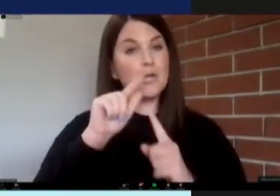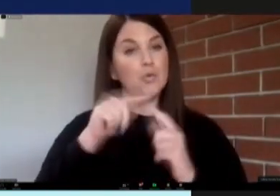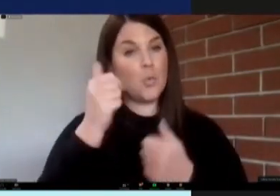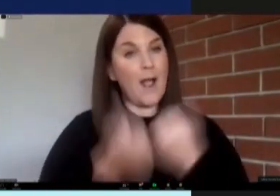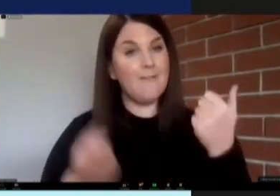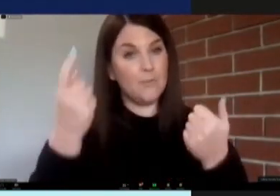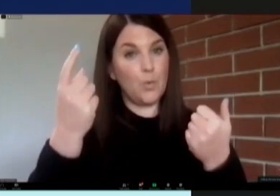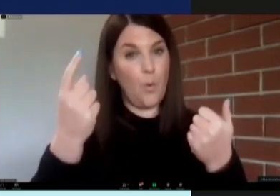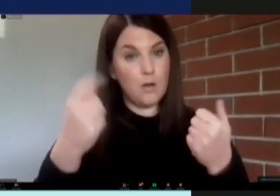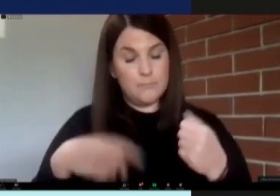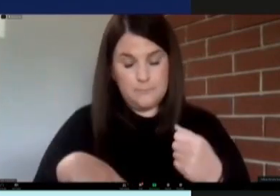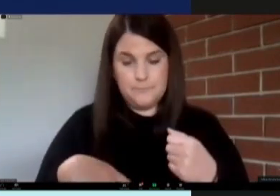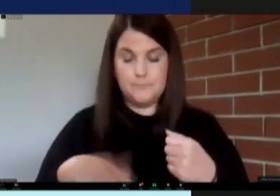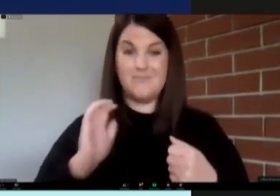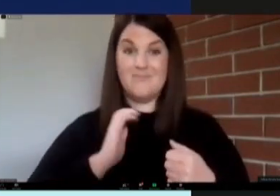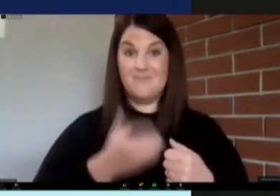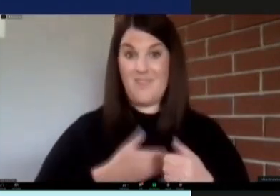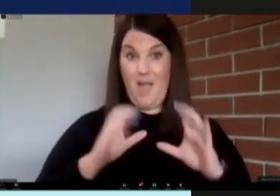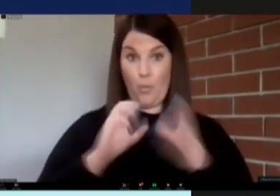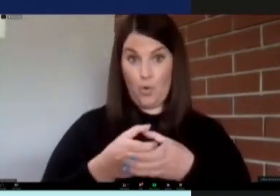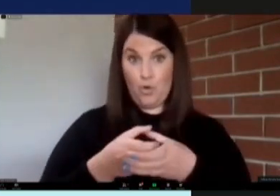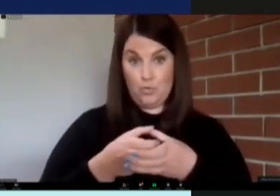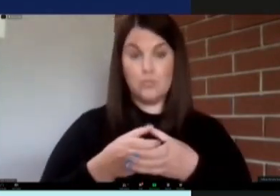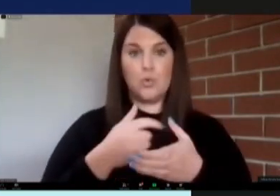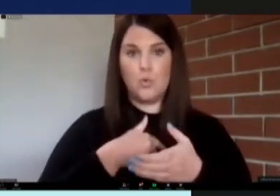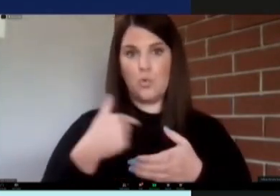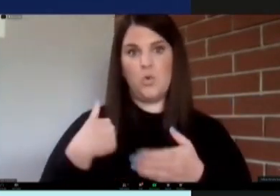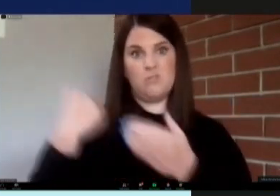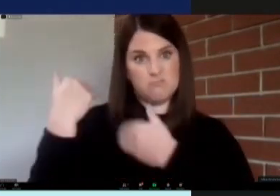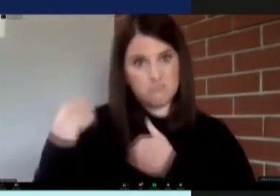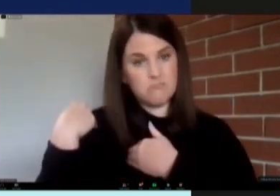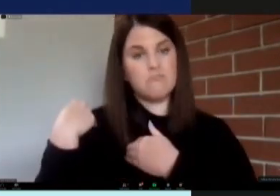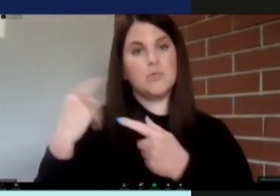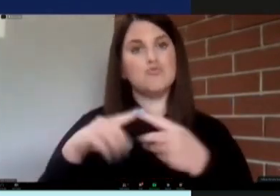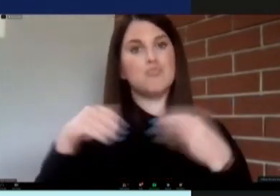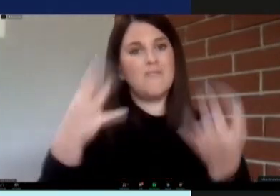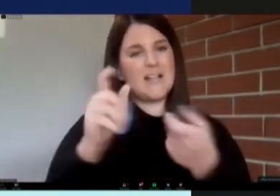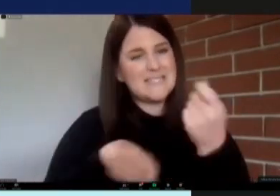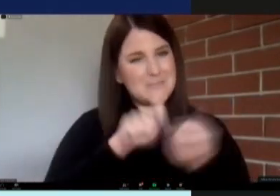As a task force, we are charged with providing specific recommendations to the President